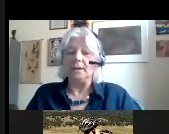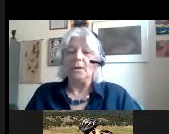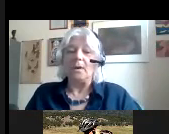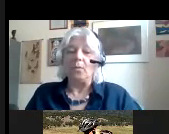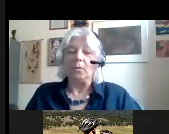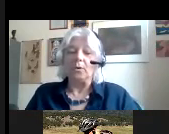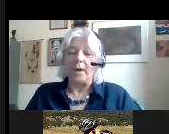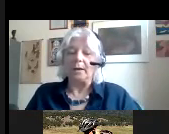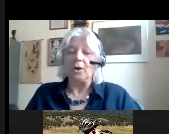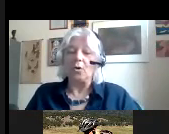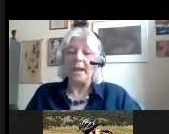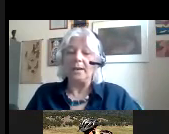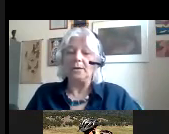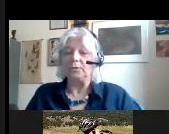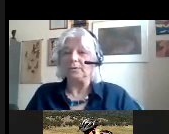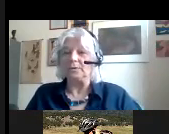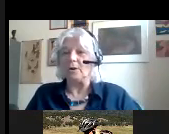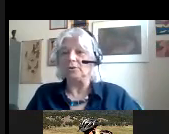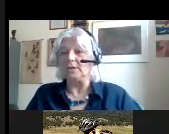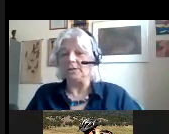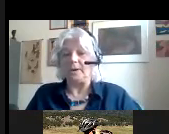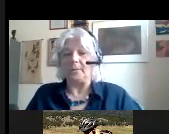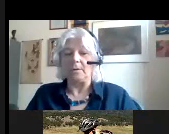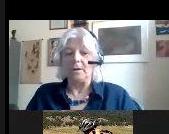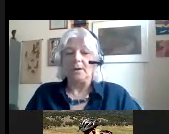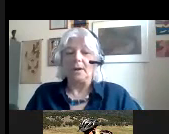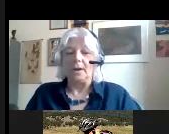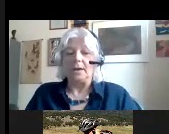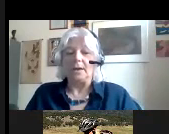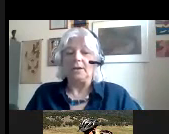crack cocaine, which was largely cheaper and a drug